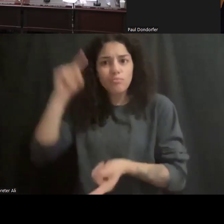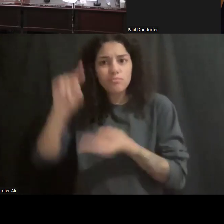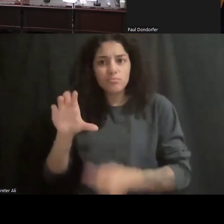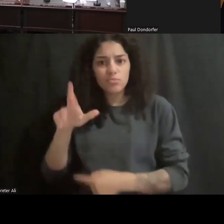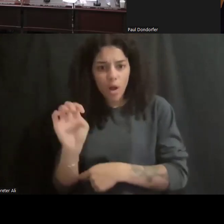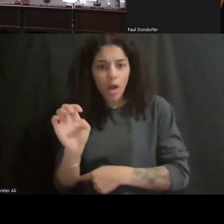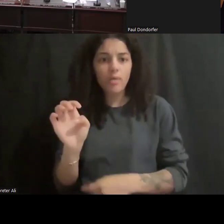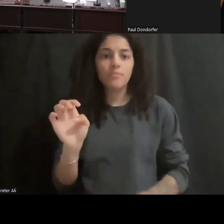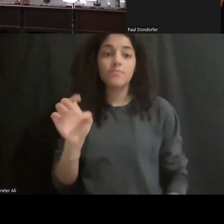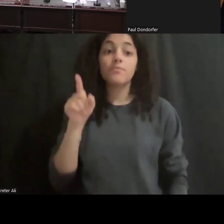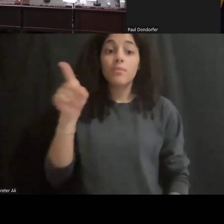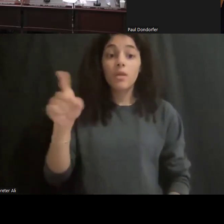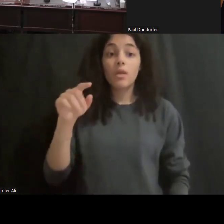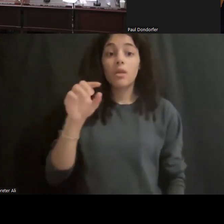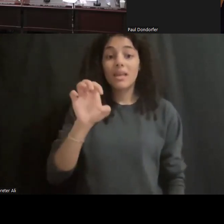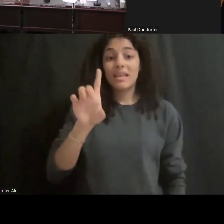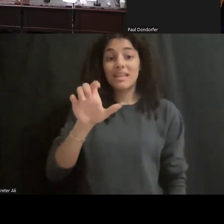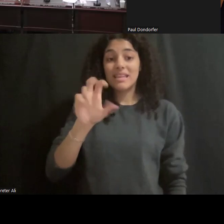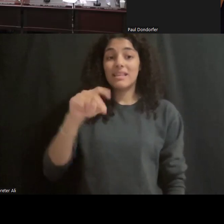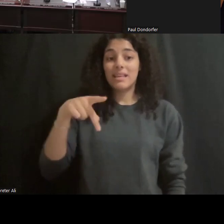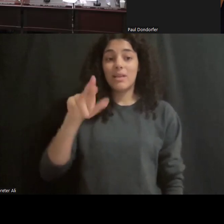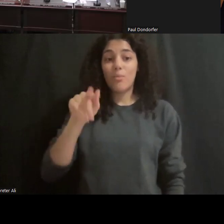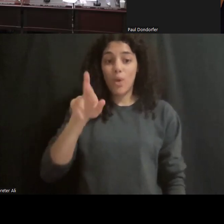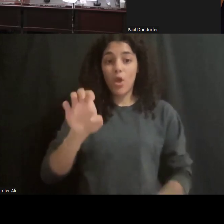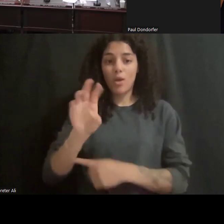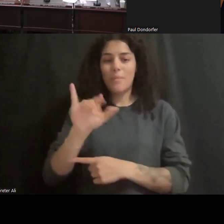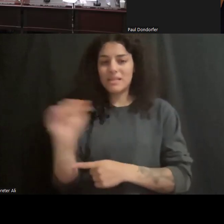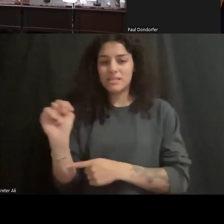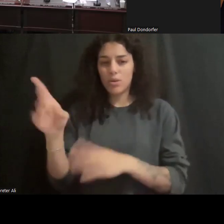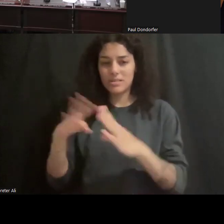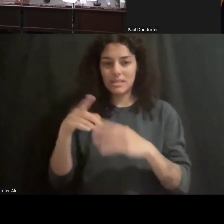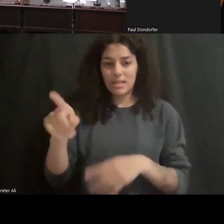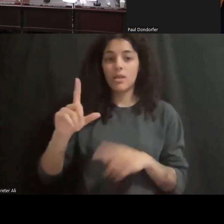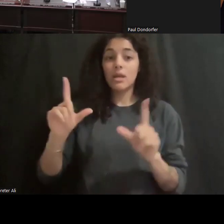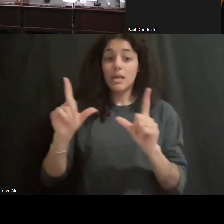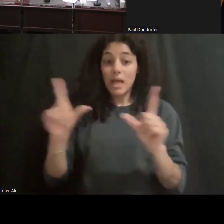plate readers helped to take down an autotheft ring In Atlanta an abduct an abducted child was